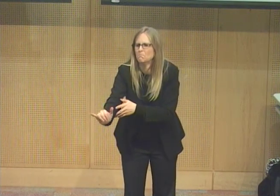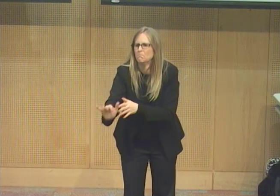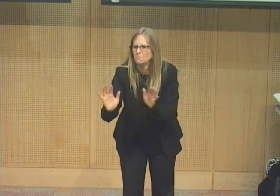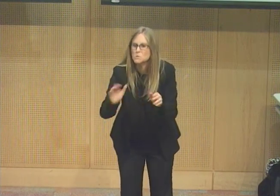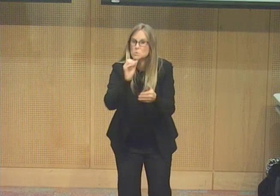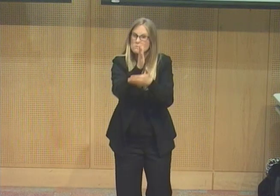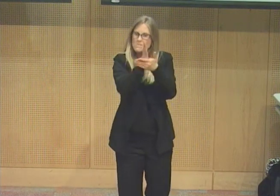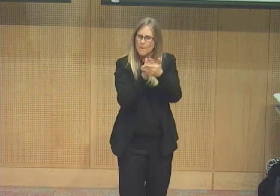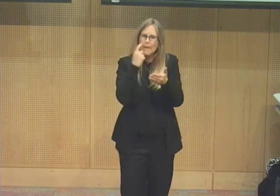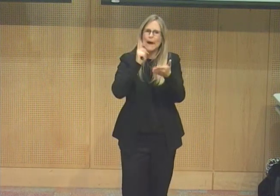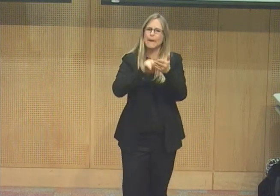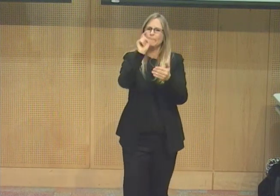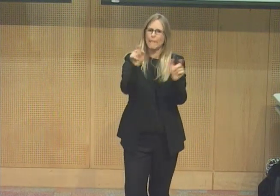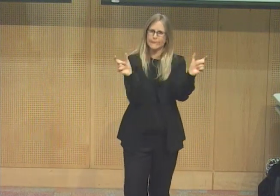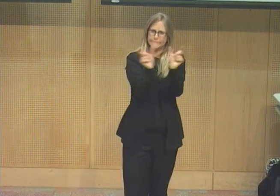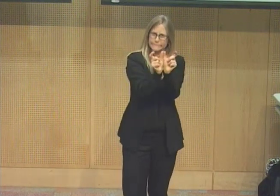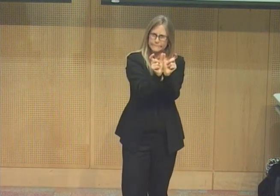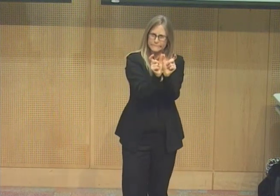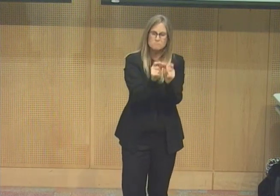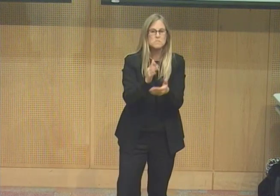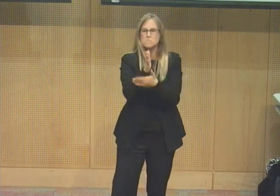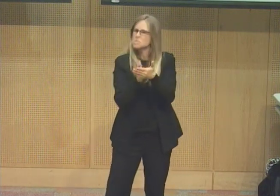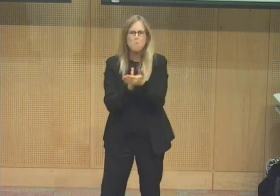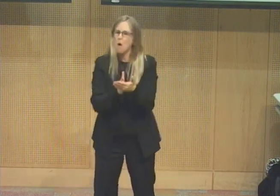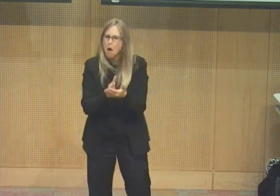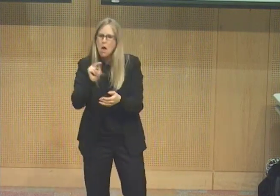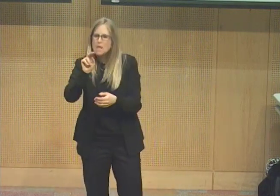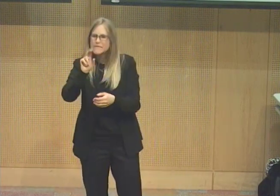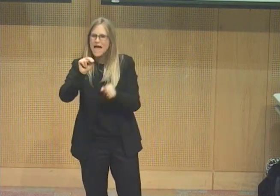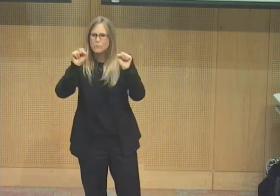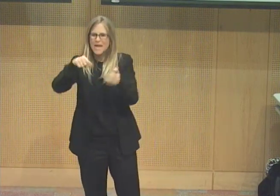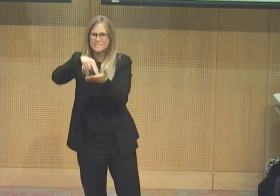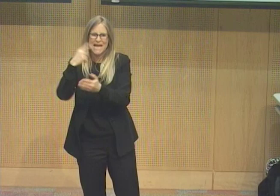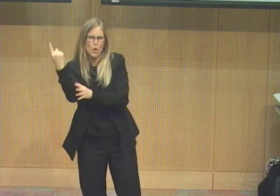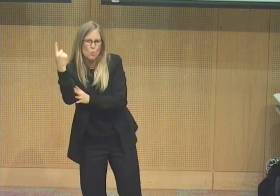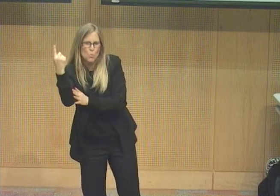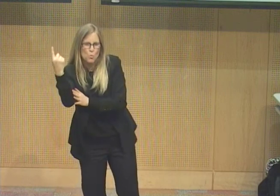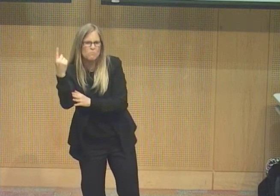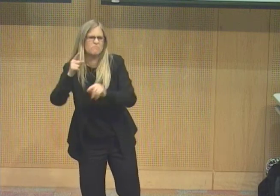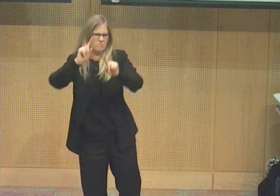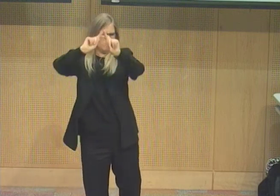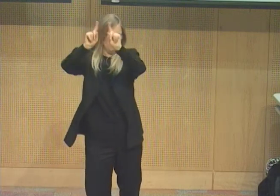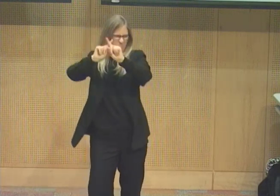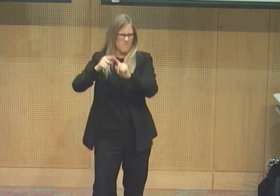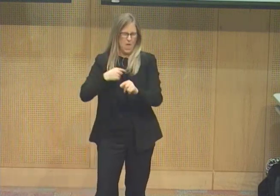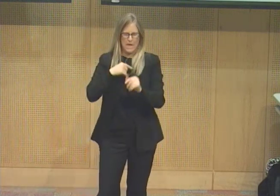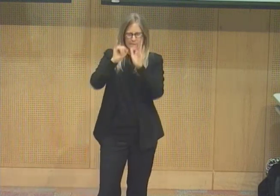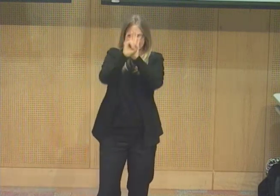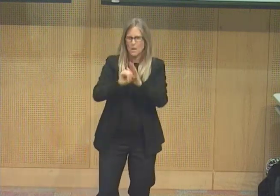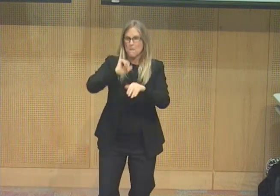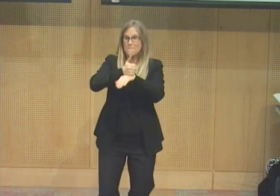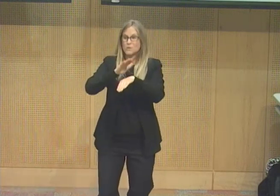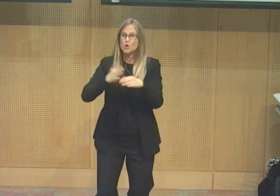and have the phrase have the same meaning. Some nouns were able to stand alone.